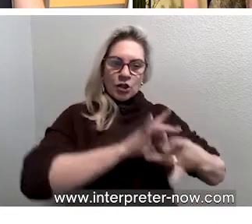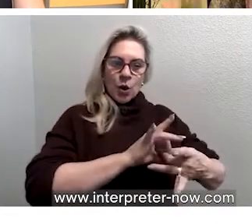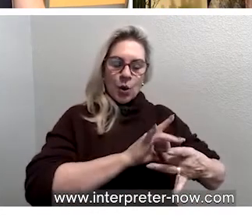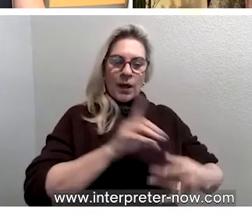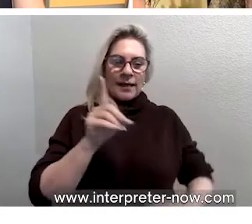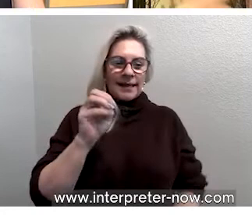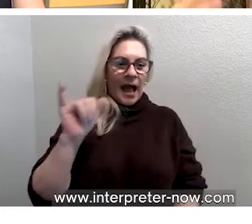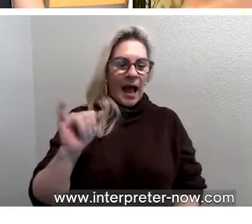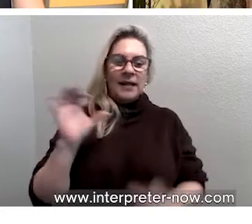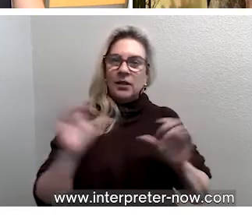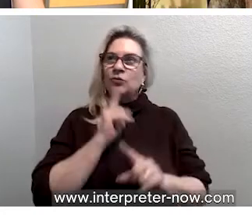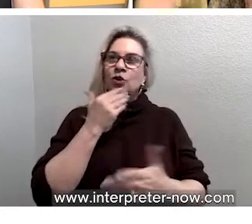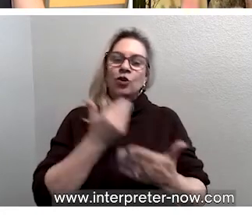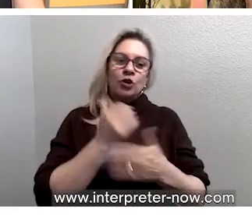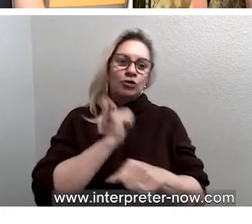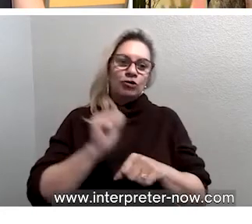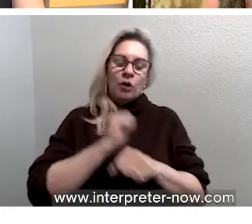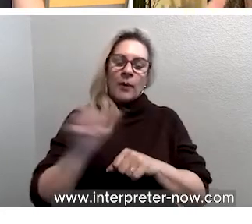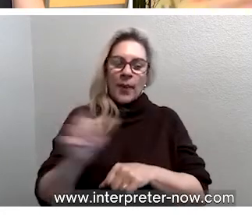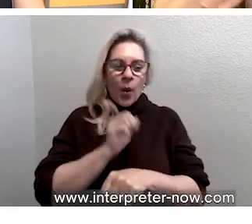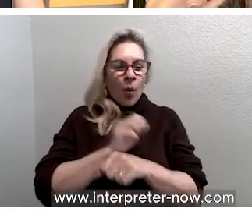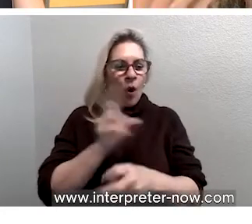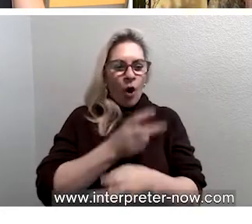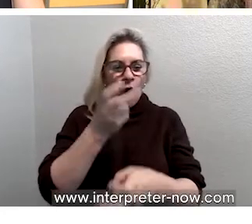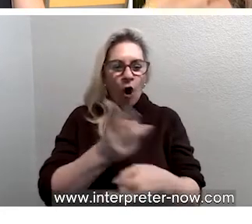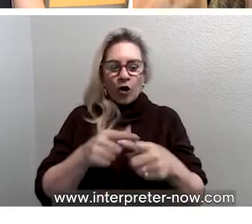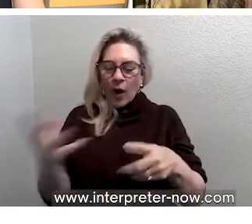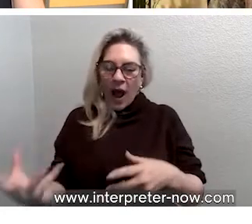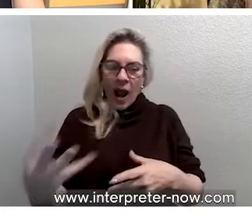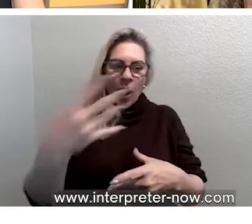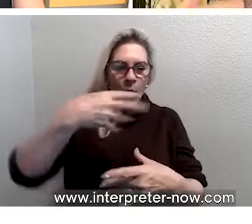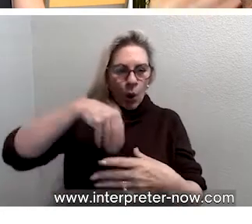such a good job and is working very hard to incorporate in a reasonable accommodation